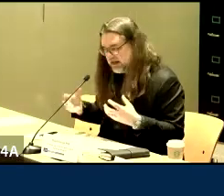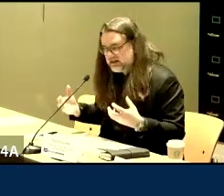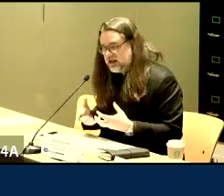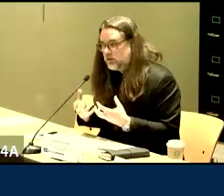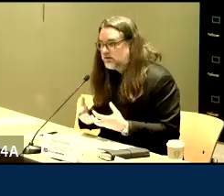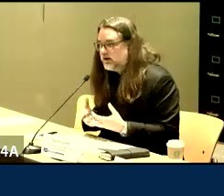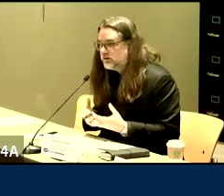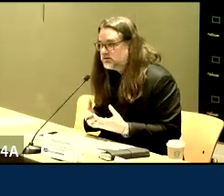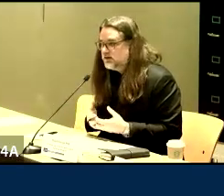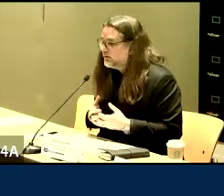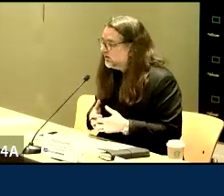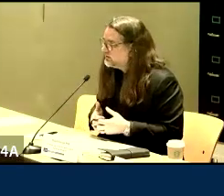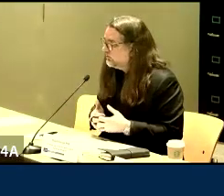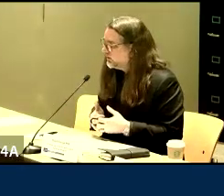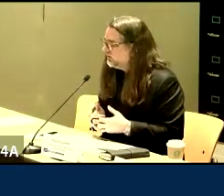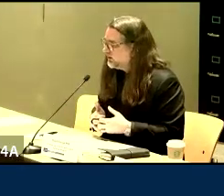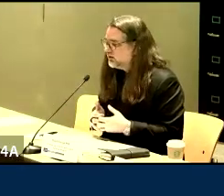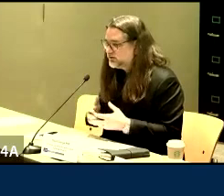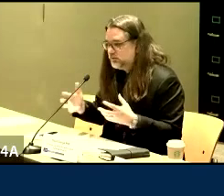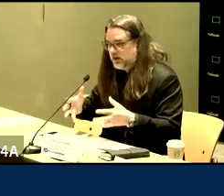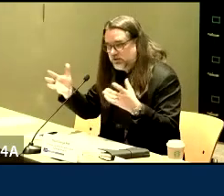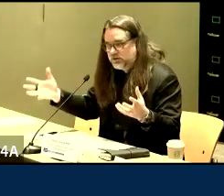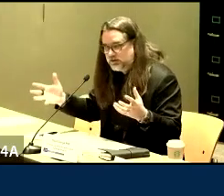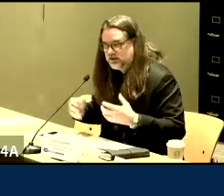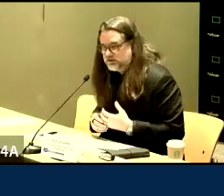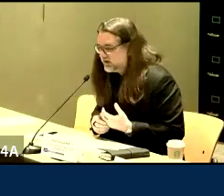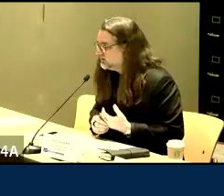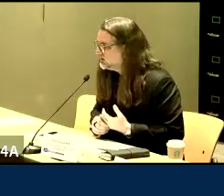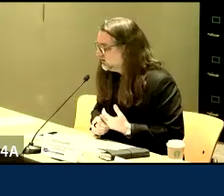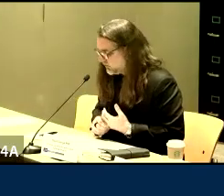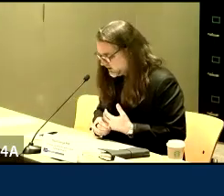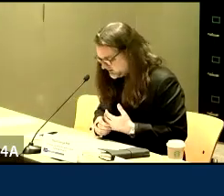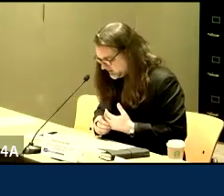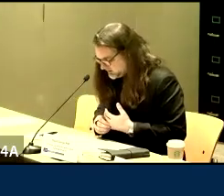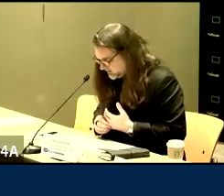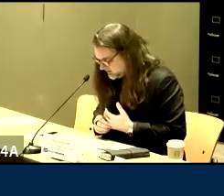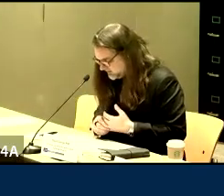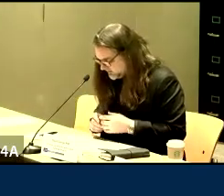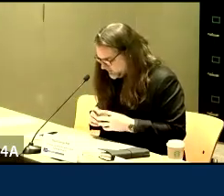as a network of networks, but also working very closely with other centers of excellence across CDC.